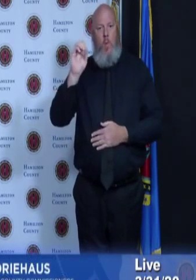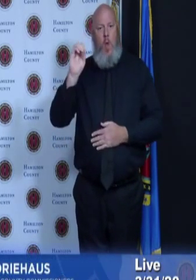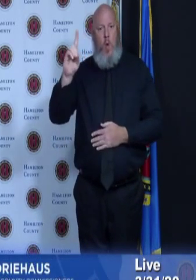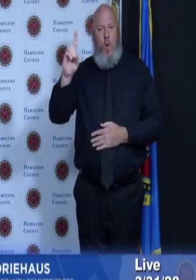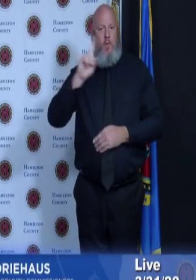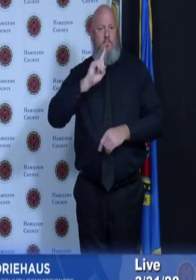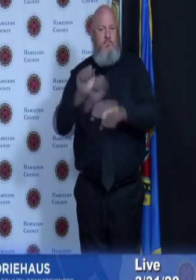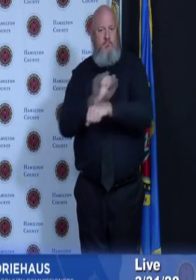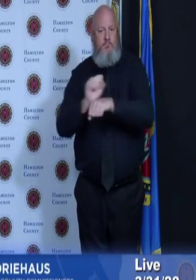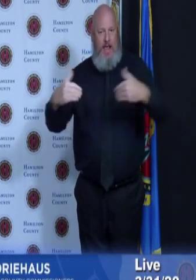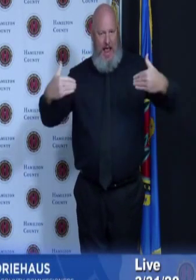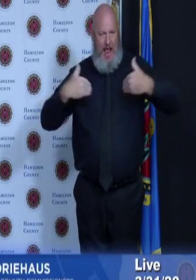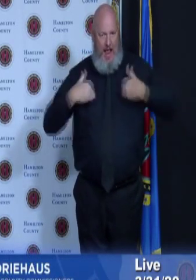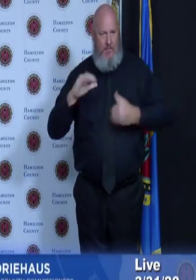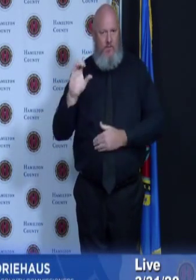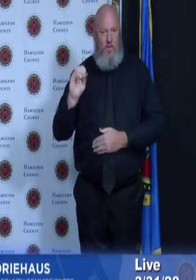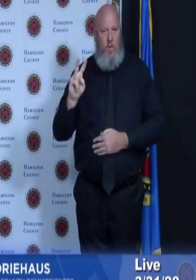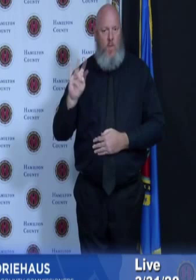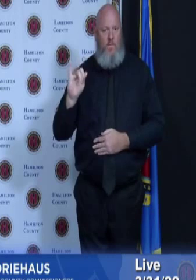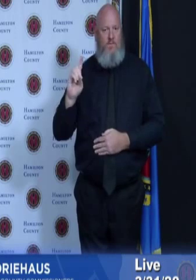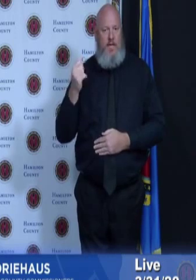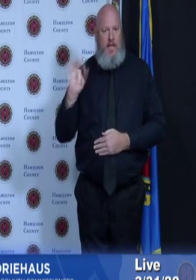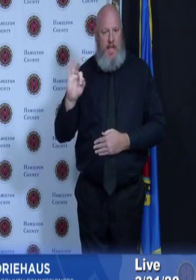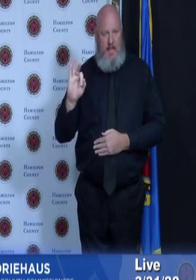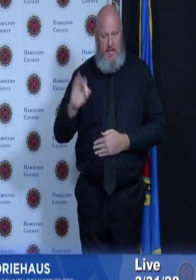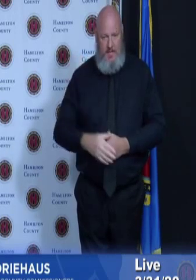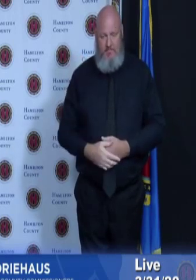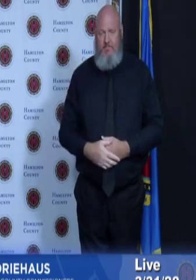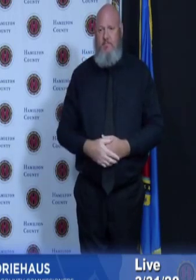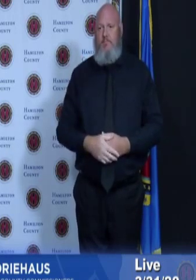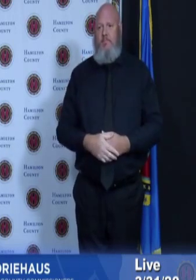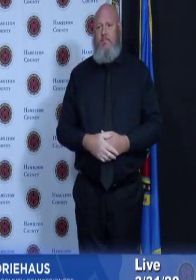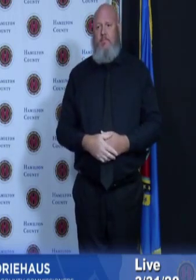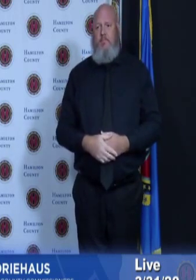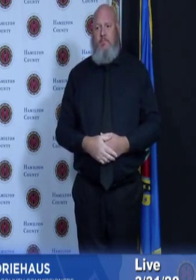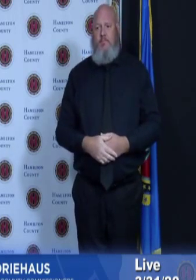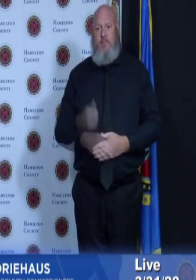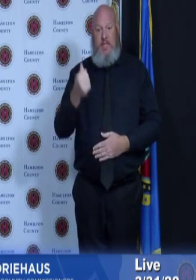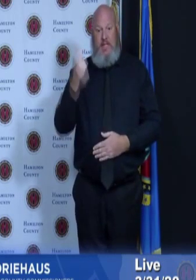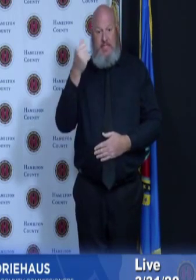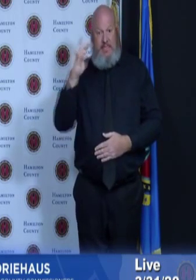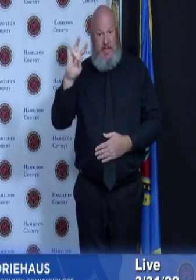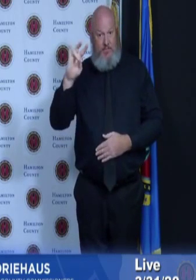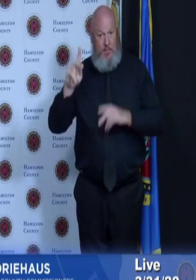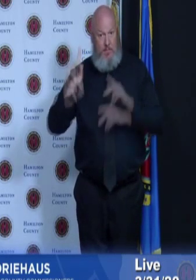Hamilton County 17 of those individuals are hospitalized and we have zero deaths